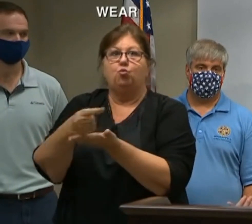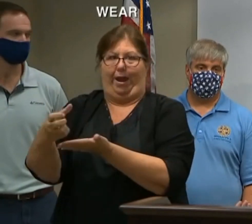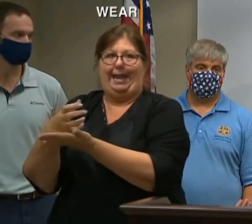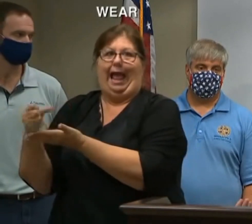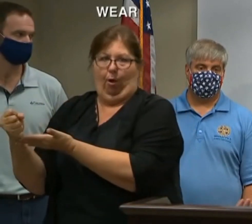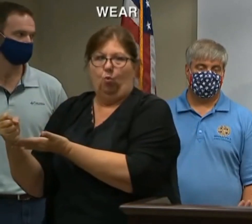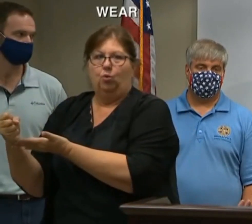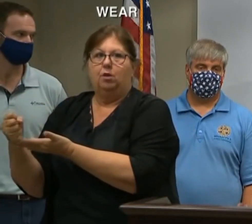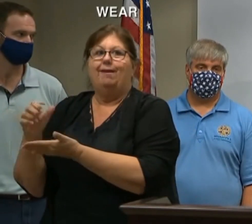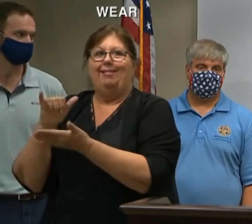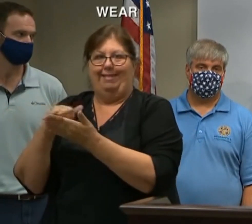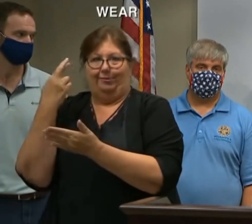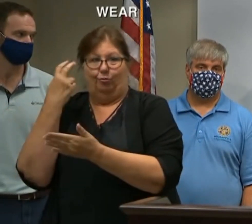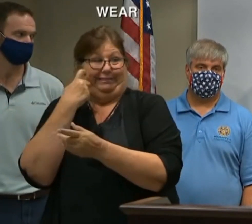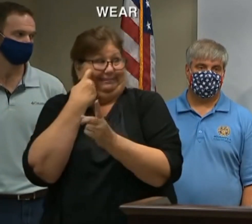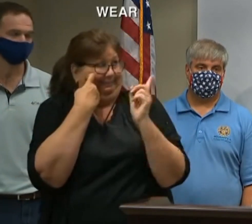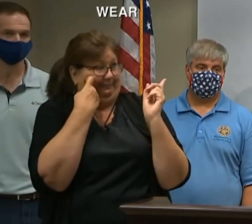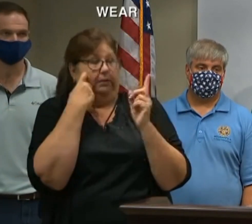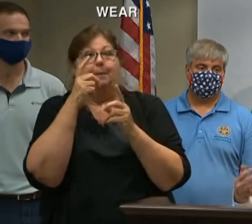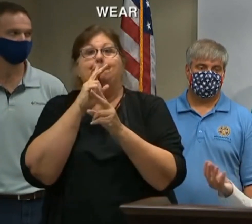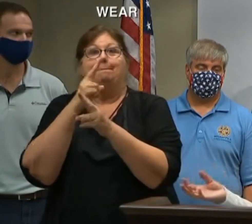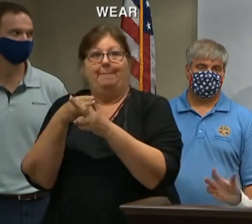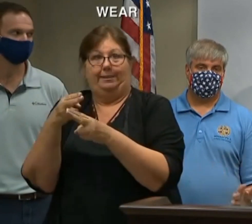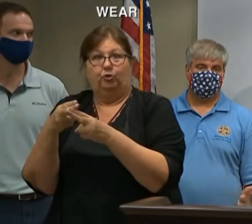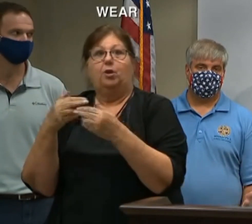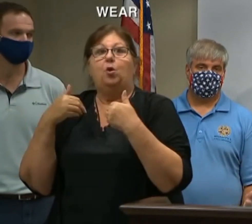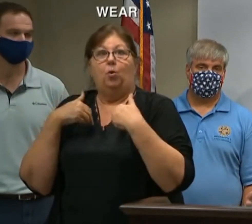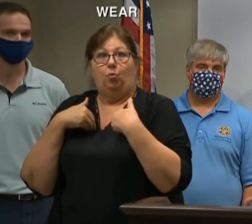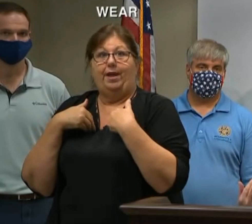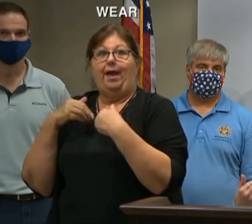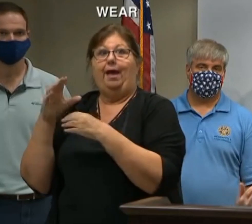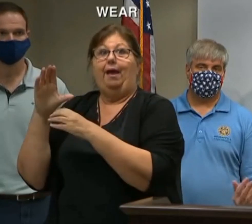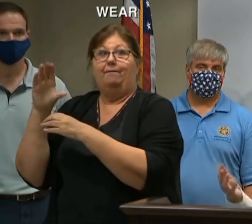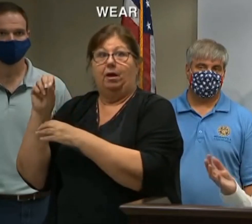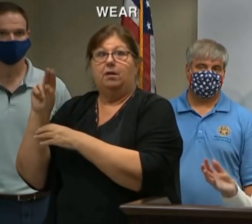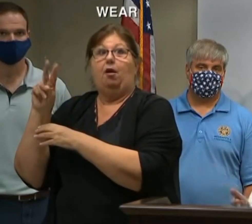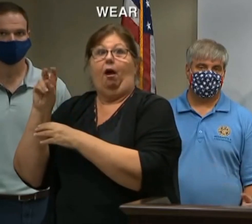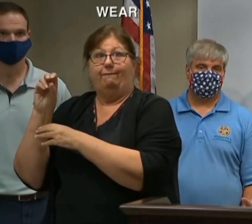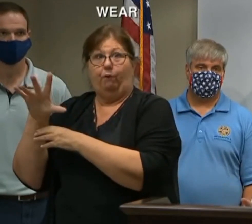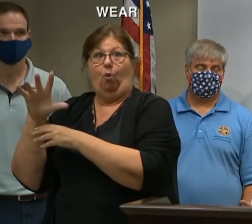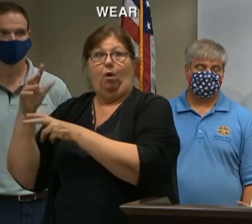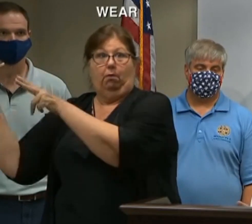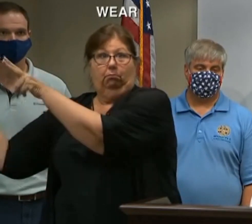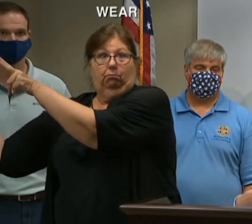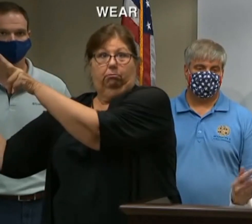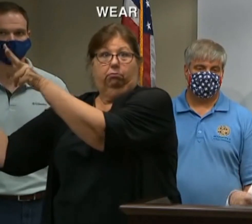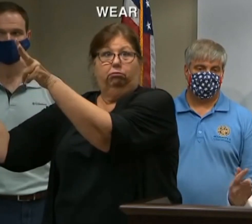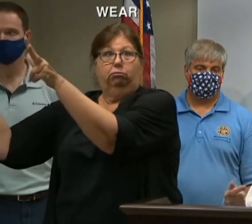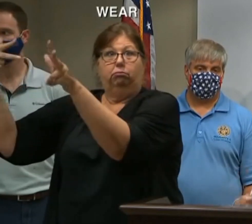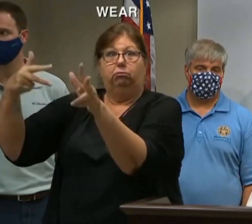mousekewitz was mentioning to you that we have a convoy basically the state is really here to help us to resupply